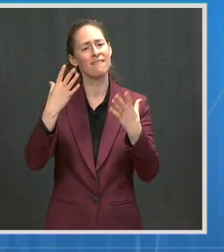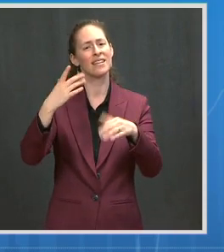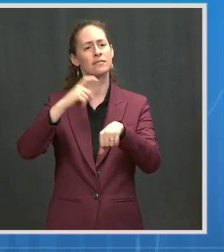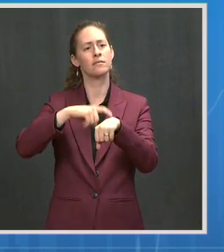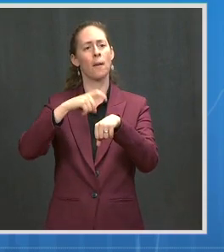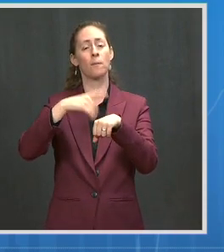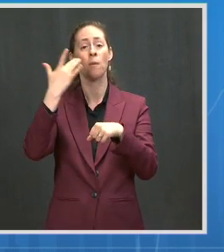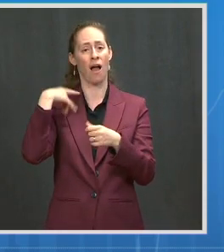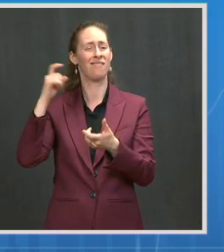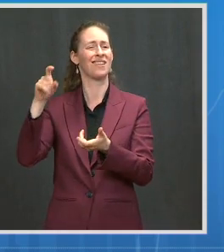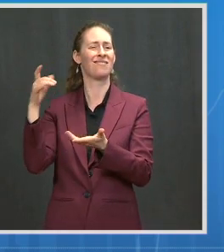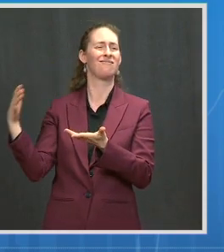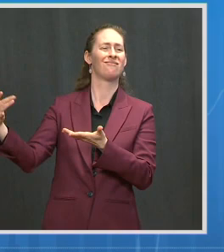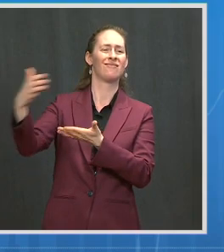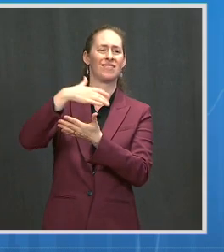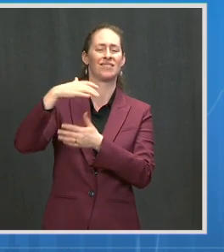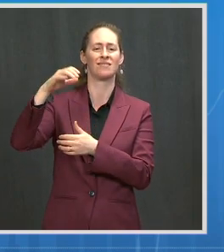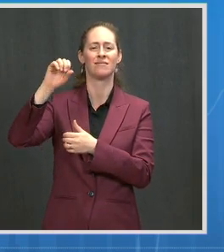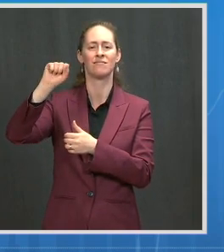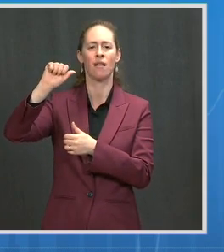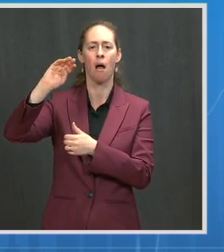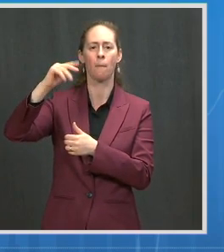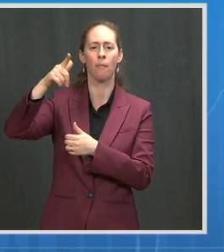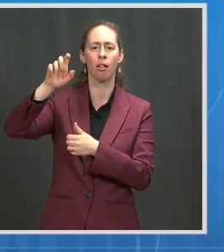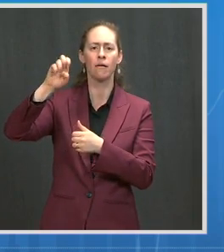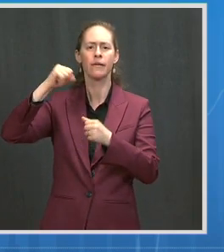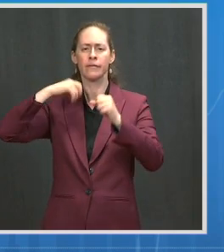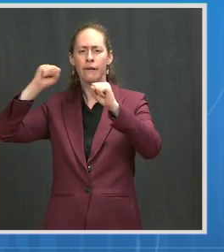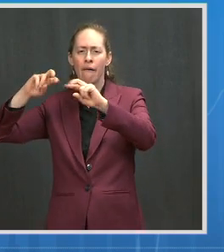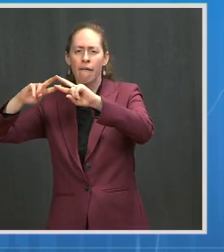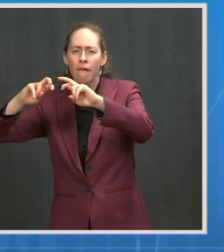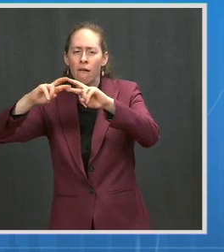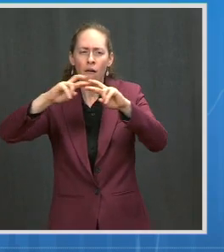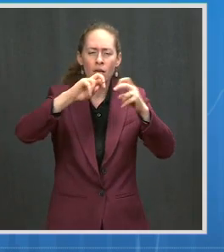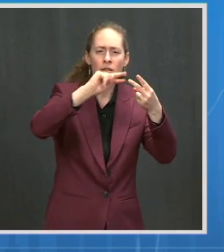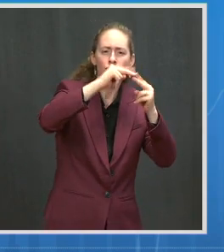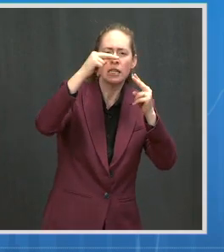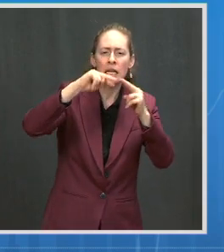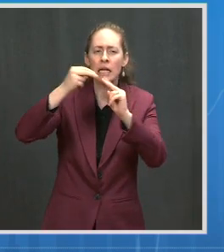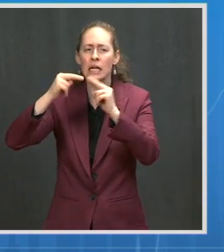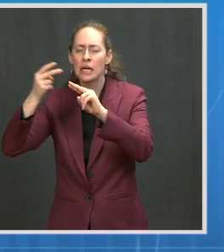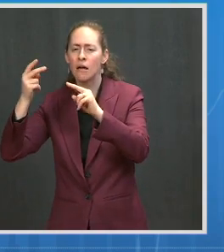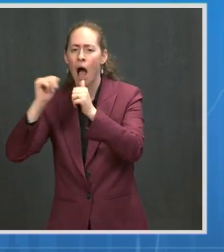which is why it's a bit delayed from week to week. But I will get back in touch with you.